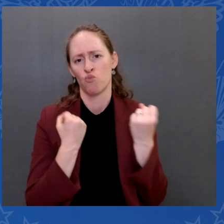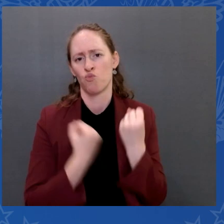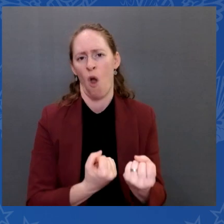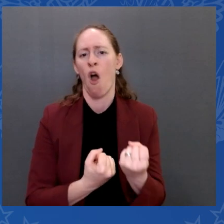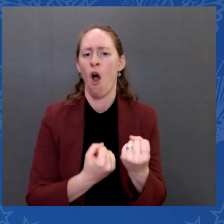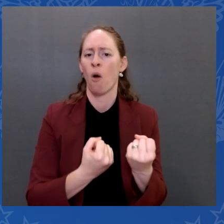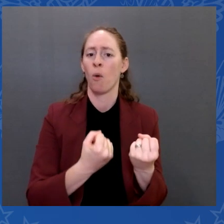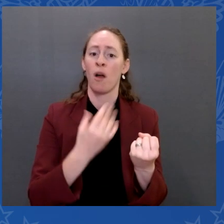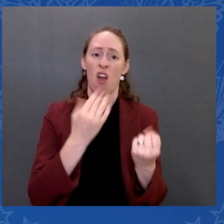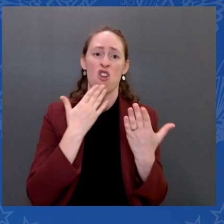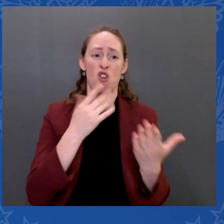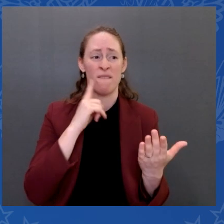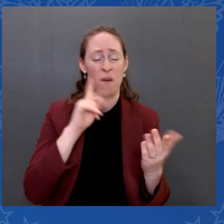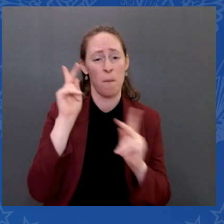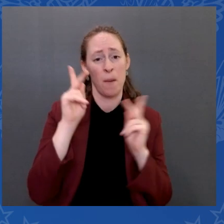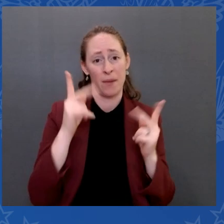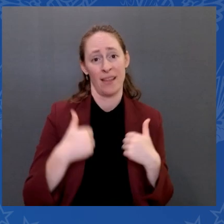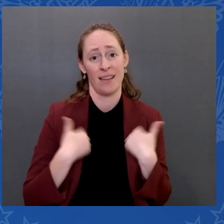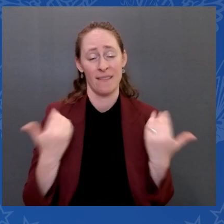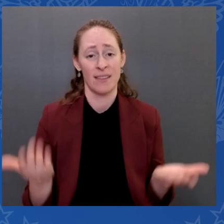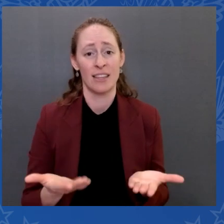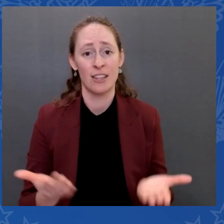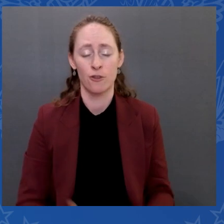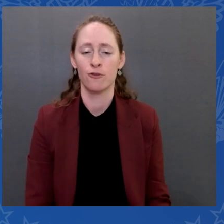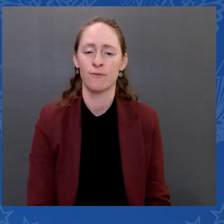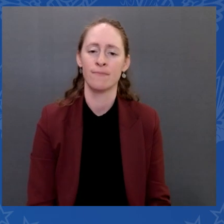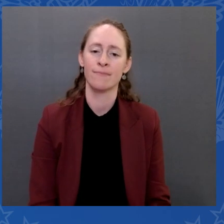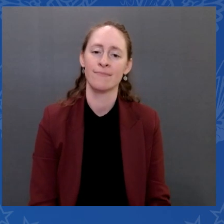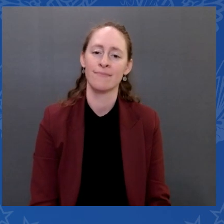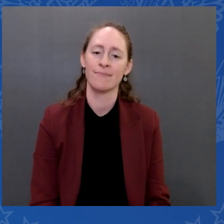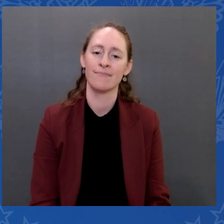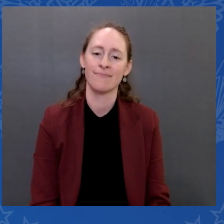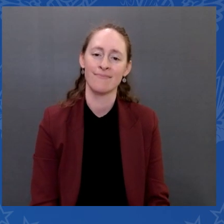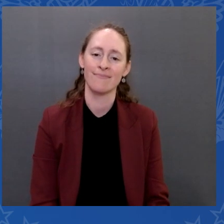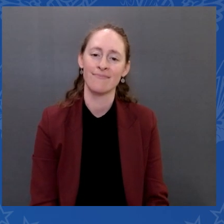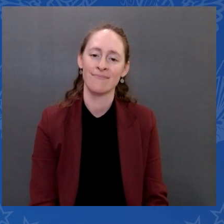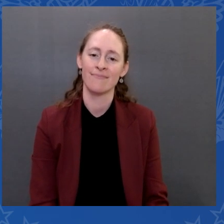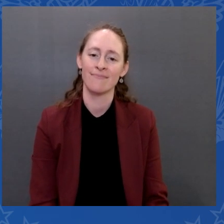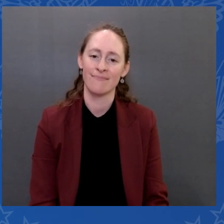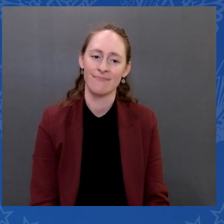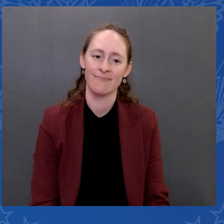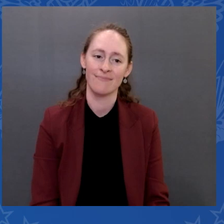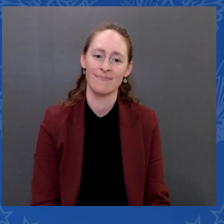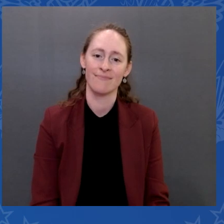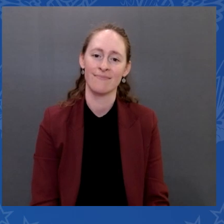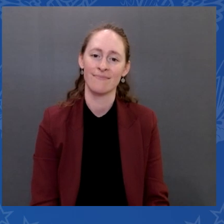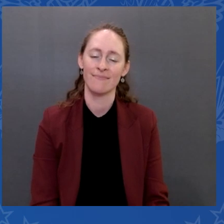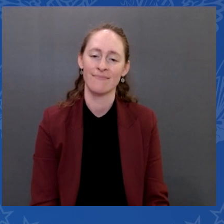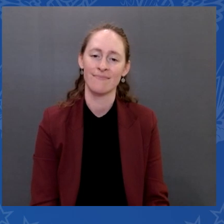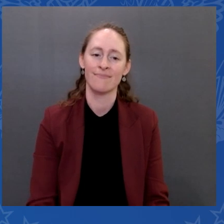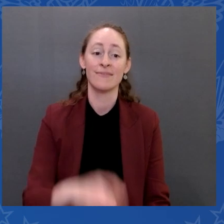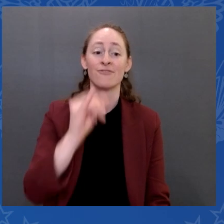I want to bring, Geoff -- you and Tom into this conversation. And maybe I'll start with you, Geoff, that --